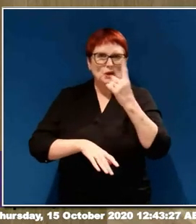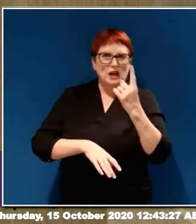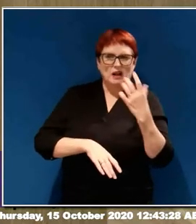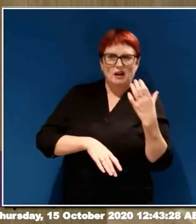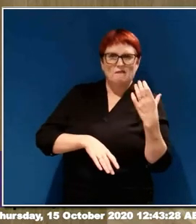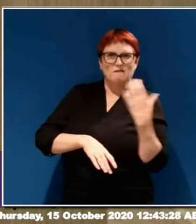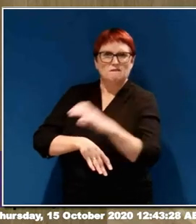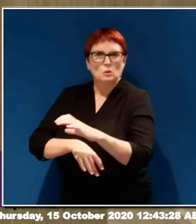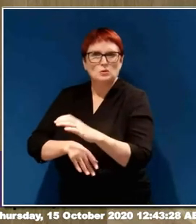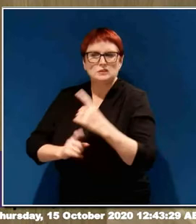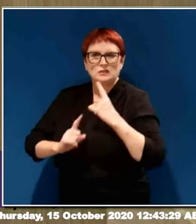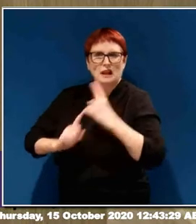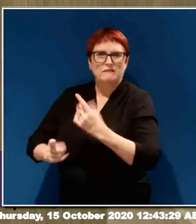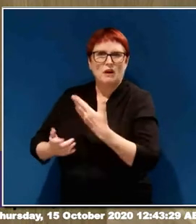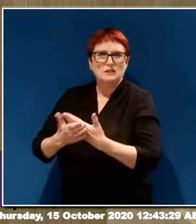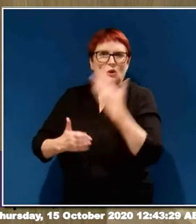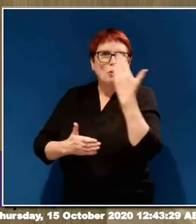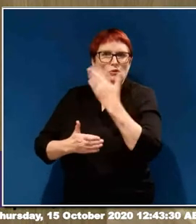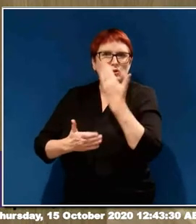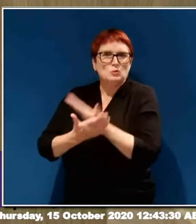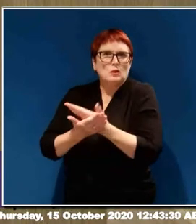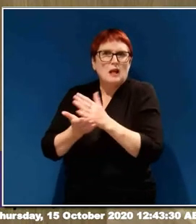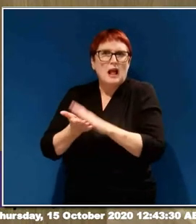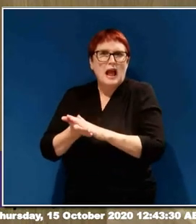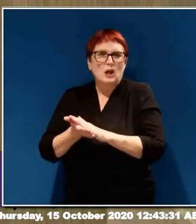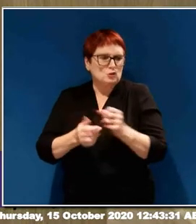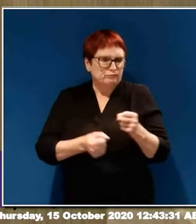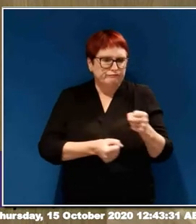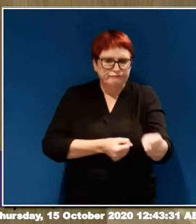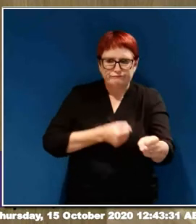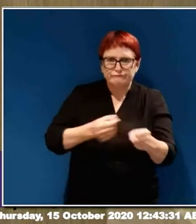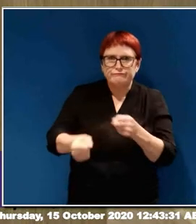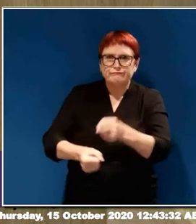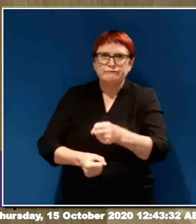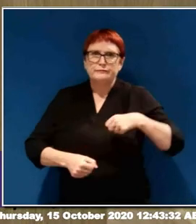as to how resources are allocated? That's correct.